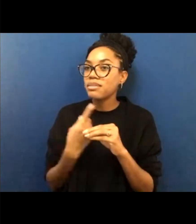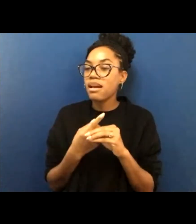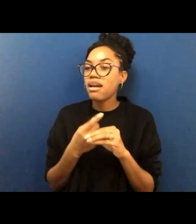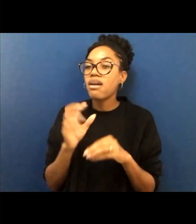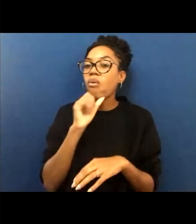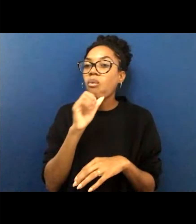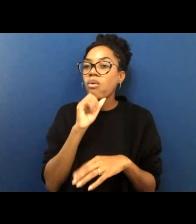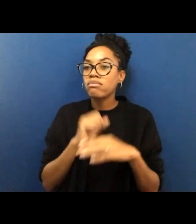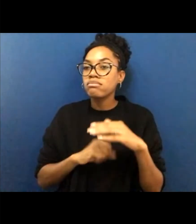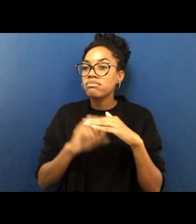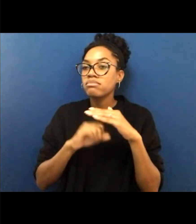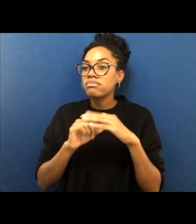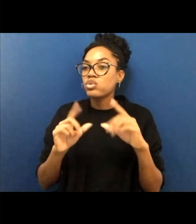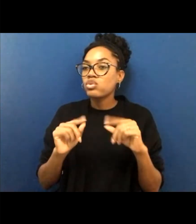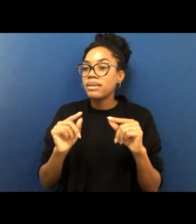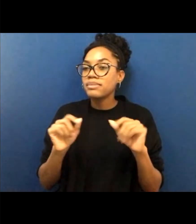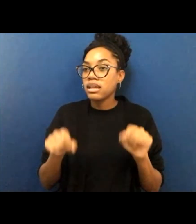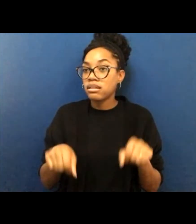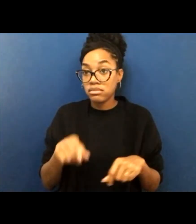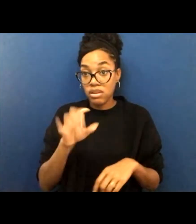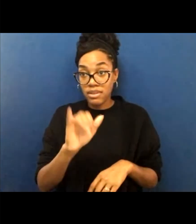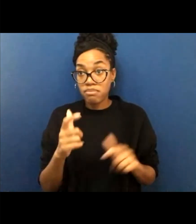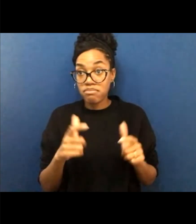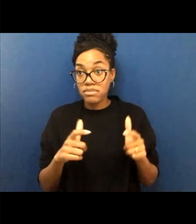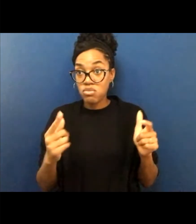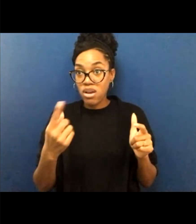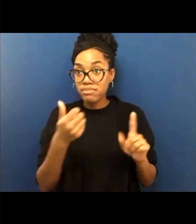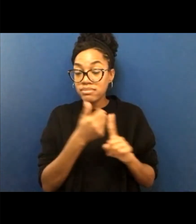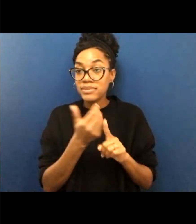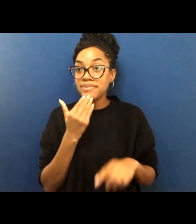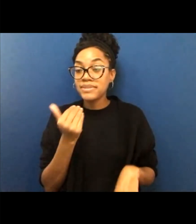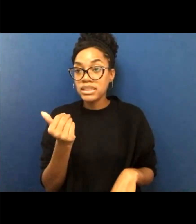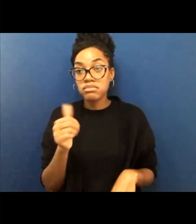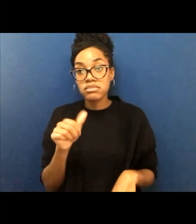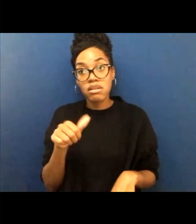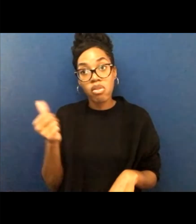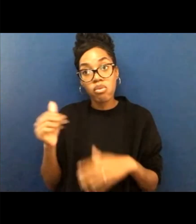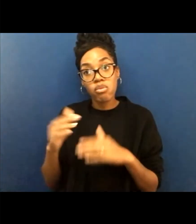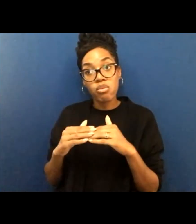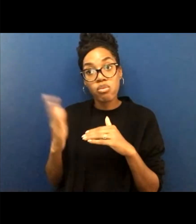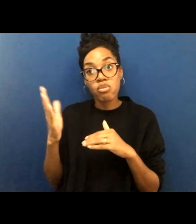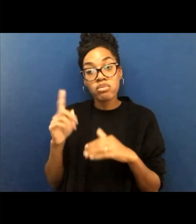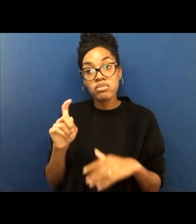So you did say that that one crab was 15-years-old, but are there crabs that get older than that?